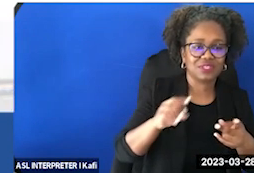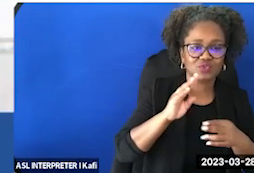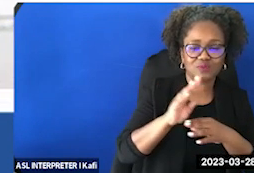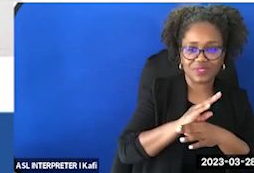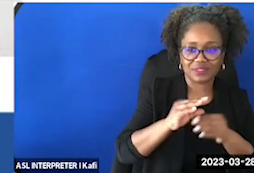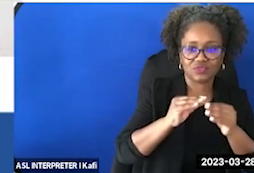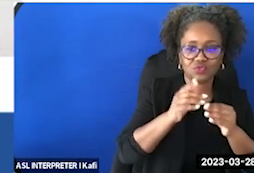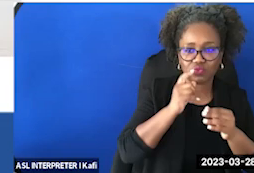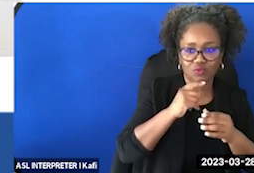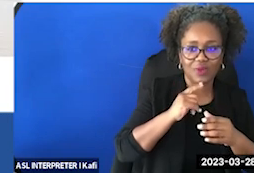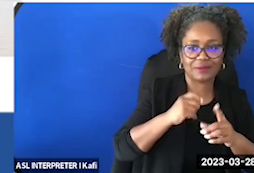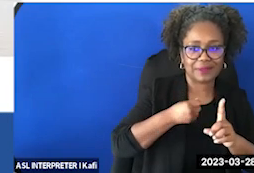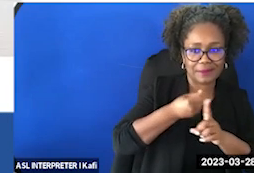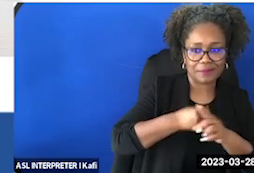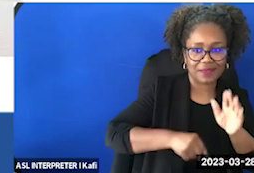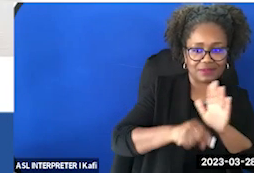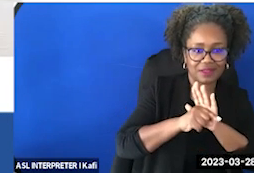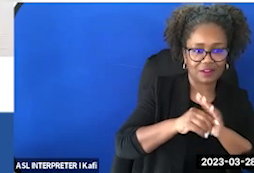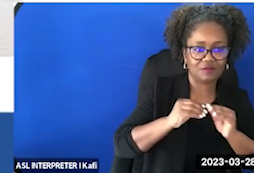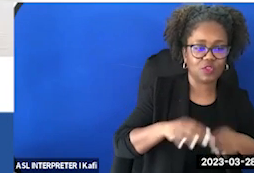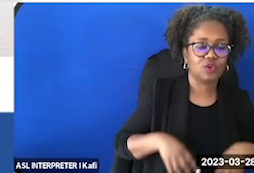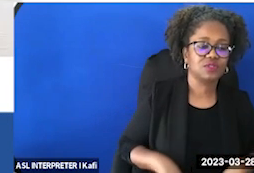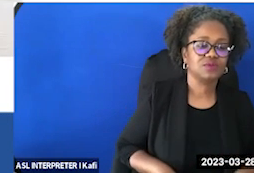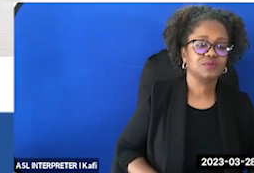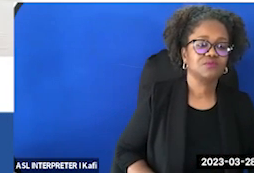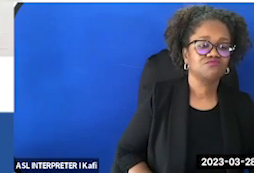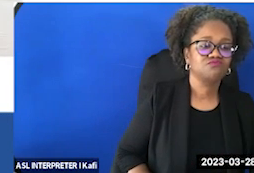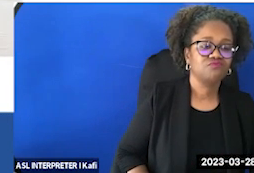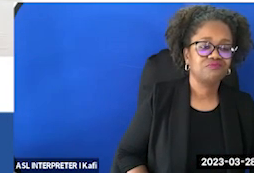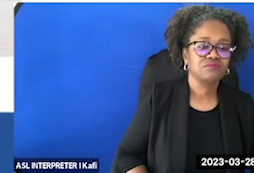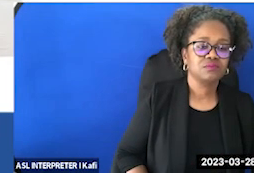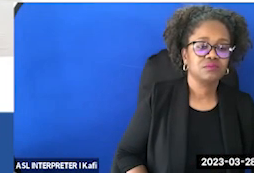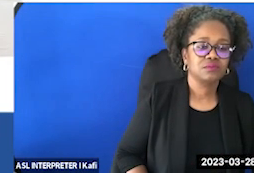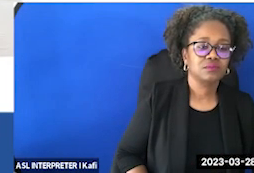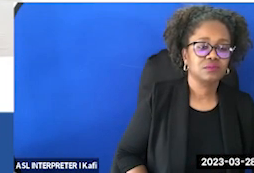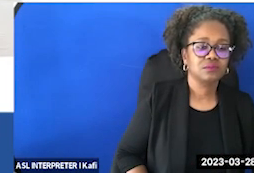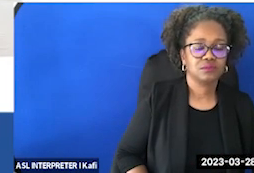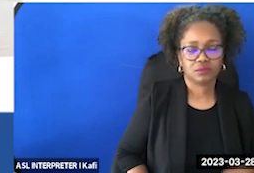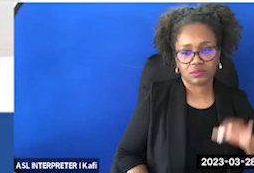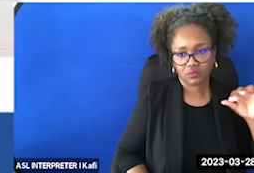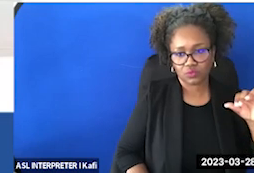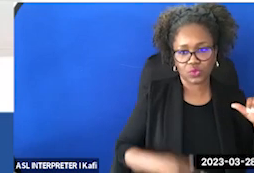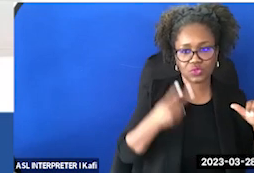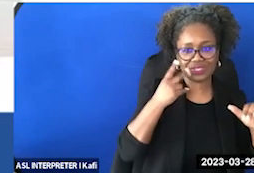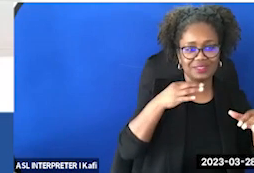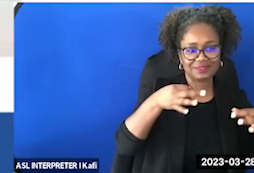Debbie Stine, Science & Technology Policy Academy: so it says Here, this ruling Debbie Stine, Science & Technology Policy Academy: fights with machine medical compensation.